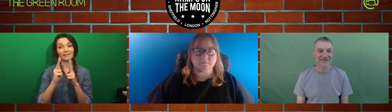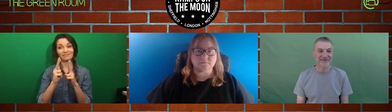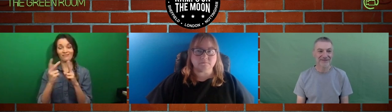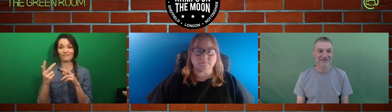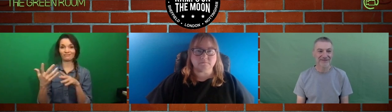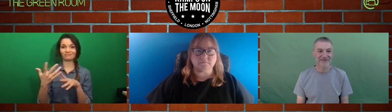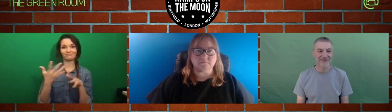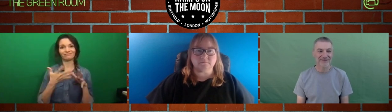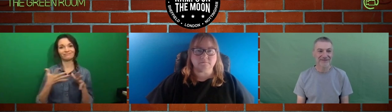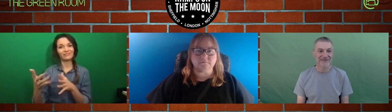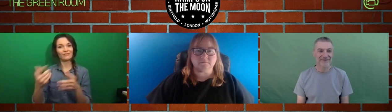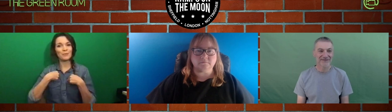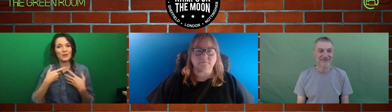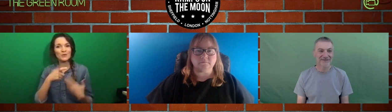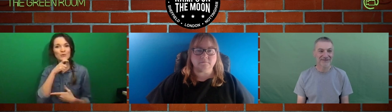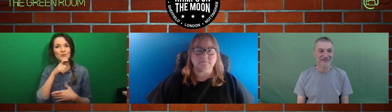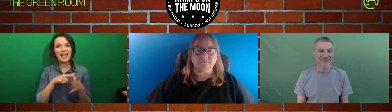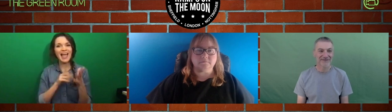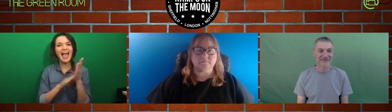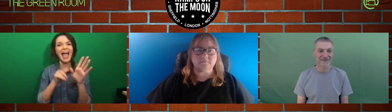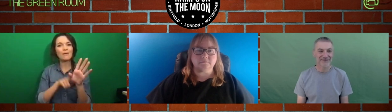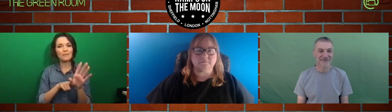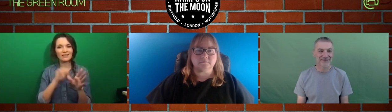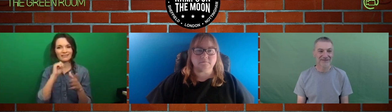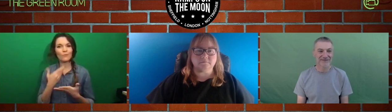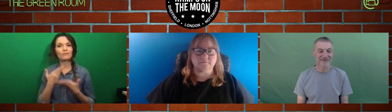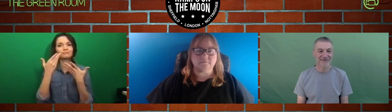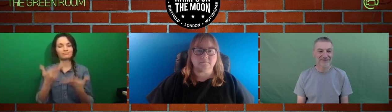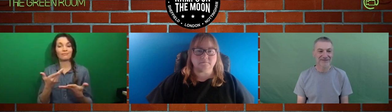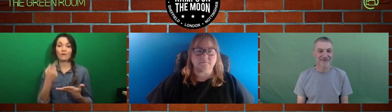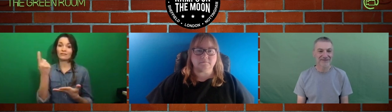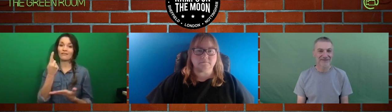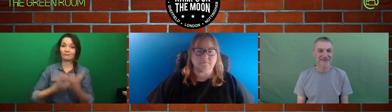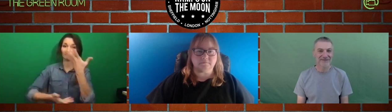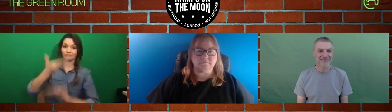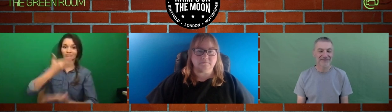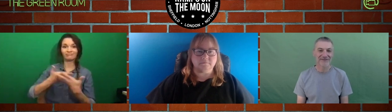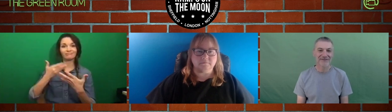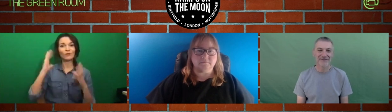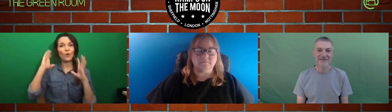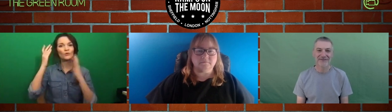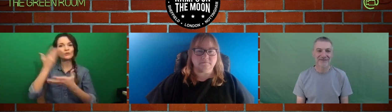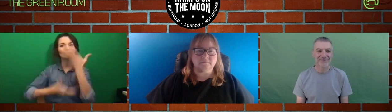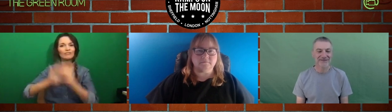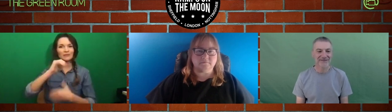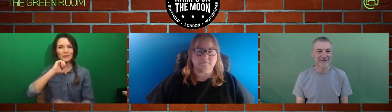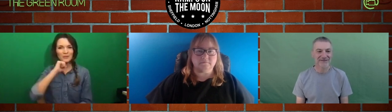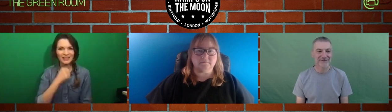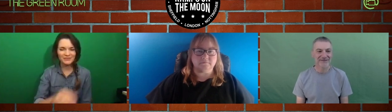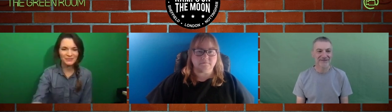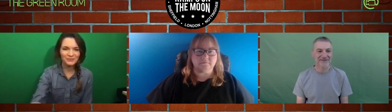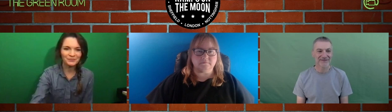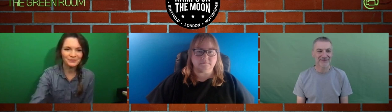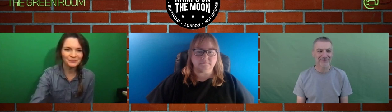Amy and I'm going to hand over to Amy to do her own audio description.